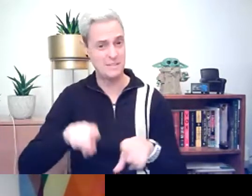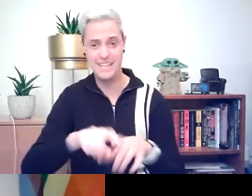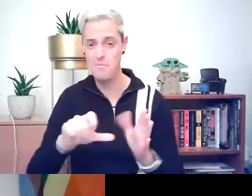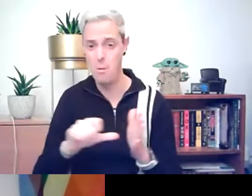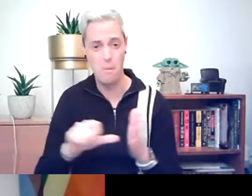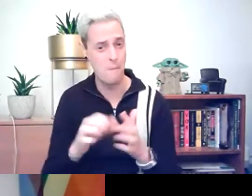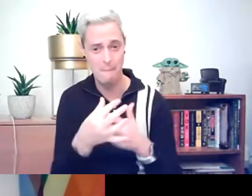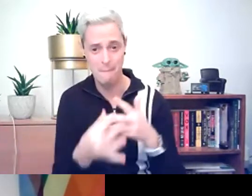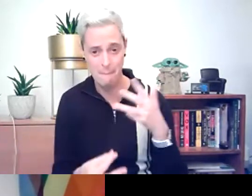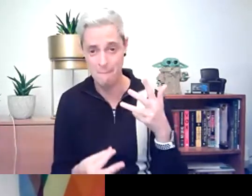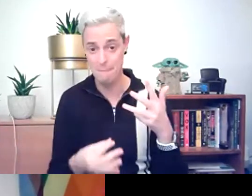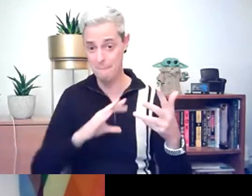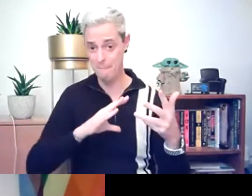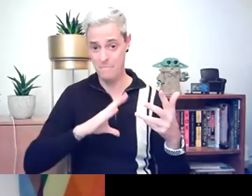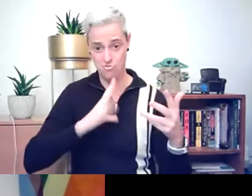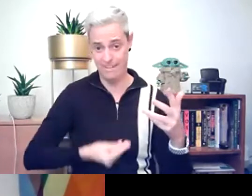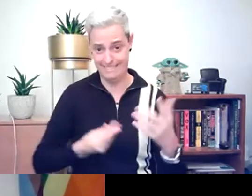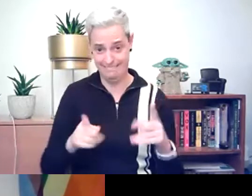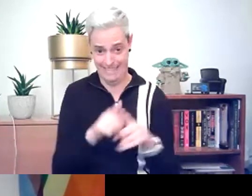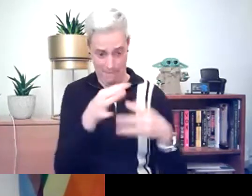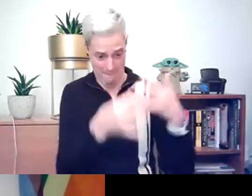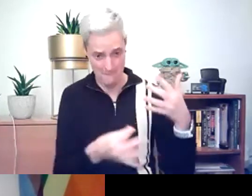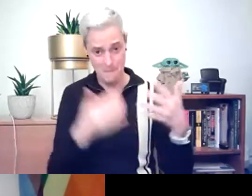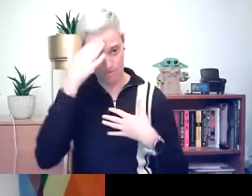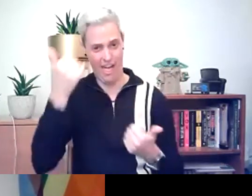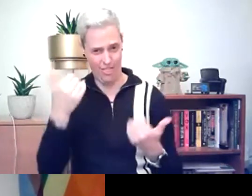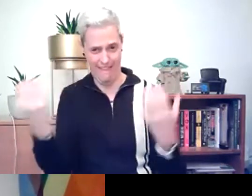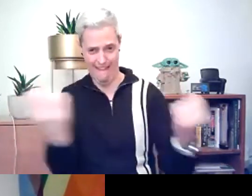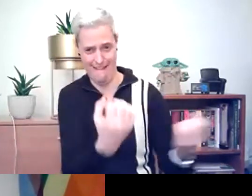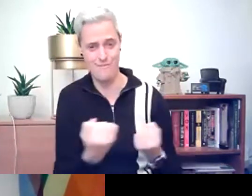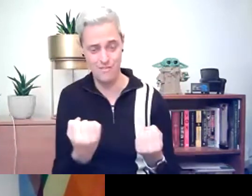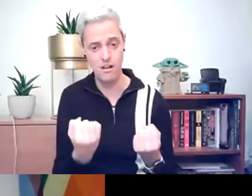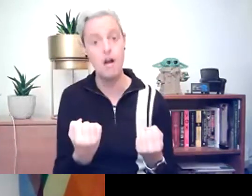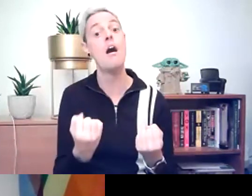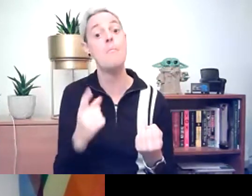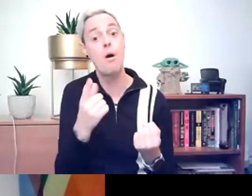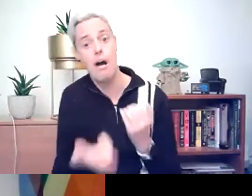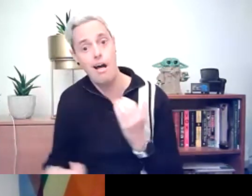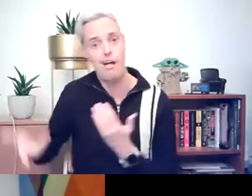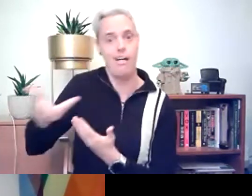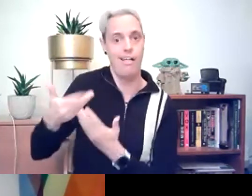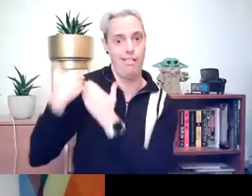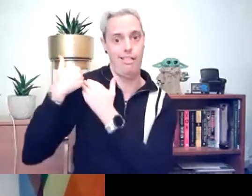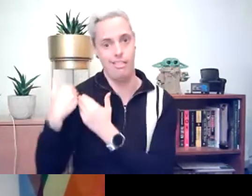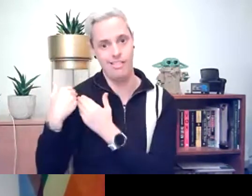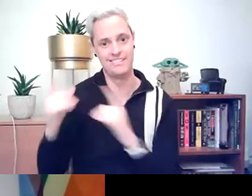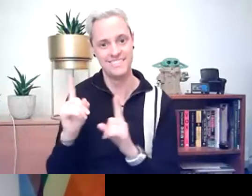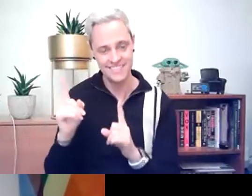18:17:16 5678 years before that, you know, in the community of discrimination and poor